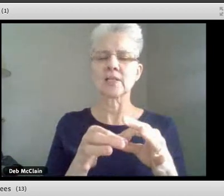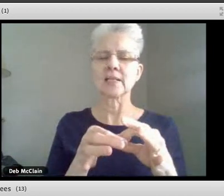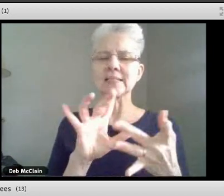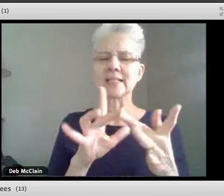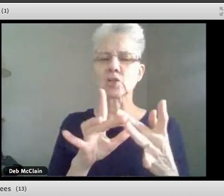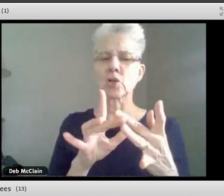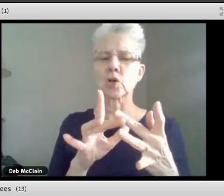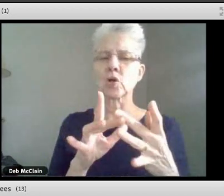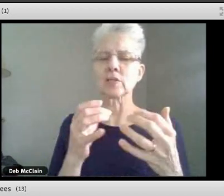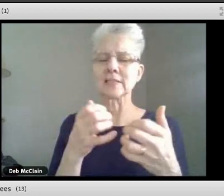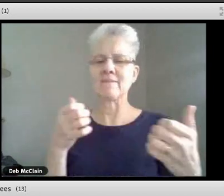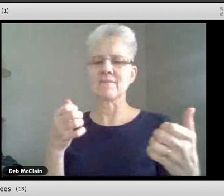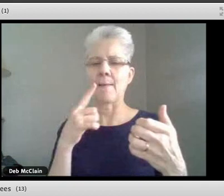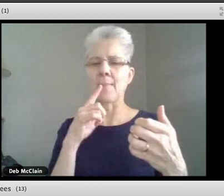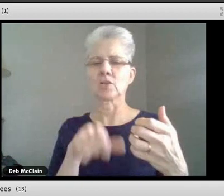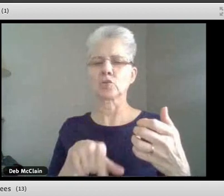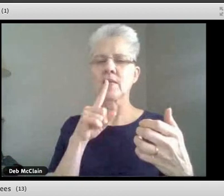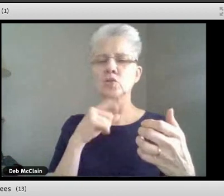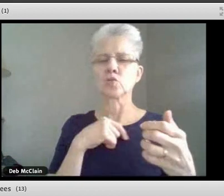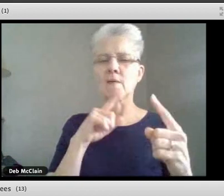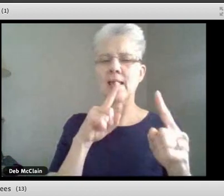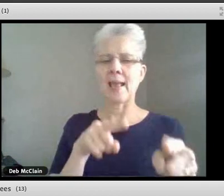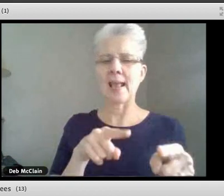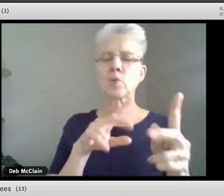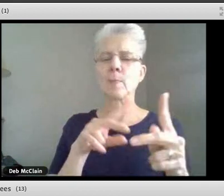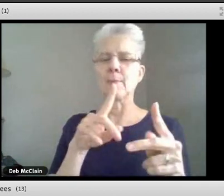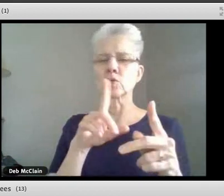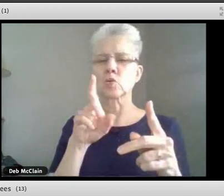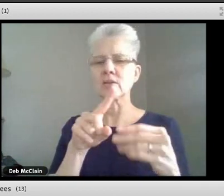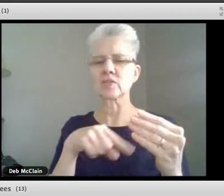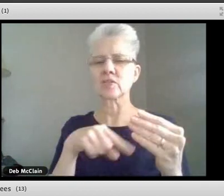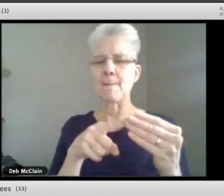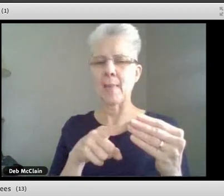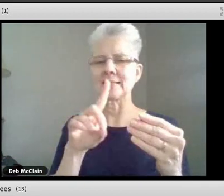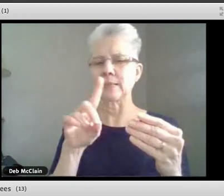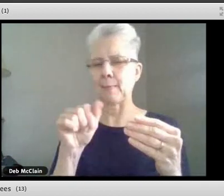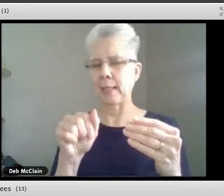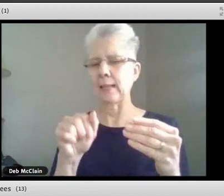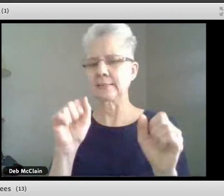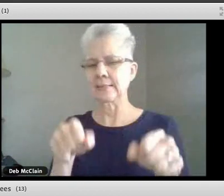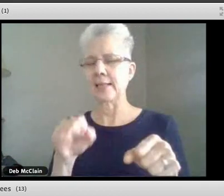about disabilities, and so there are things with the Florida Electronic Library.